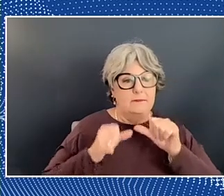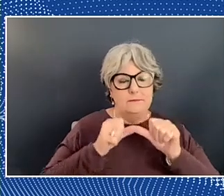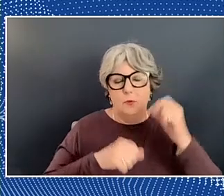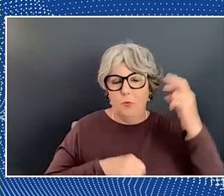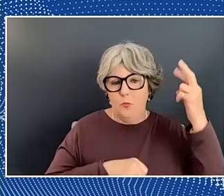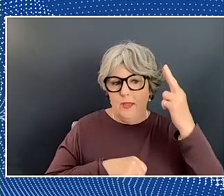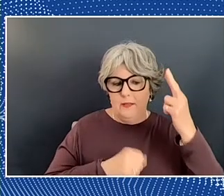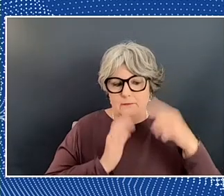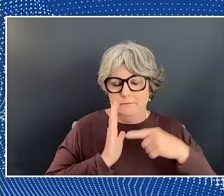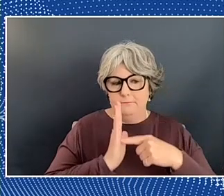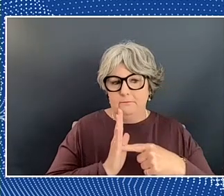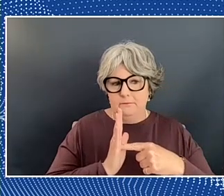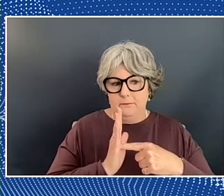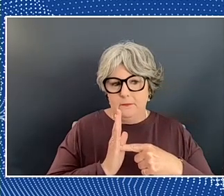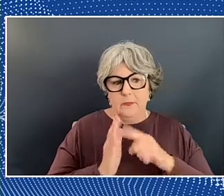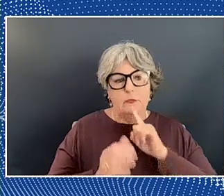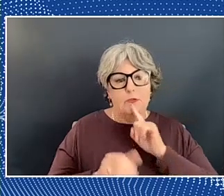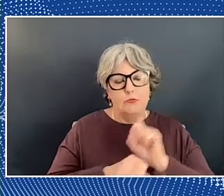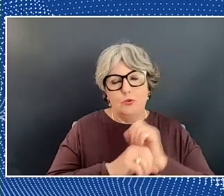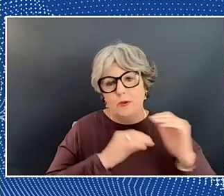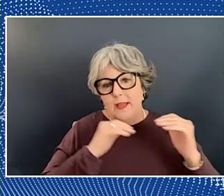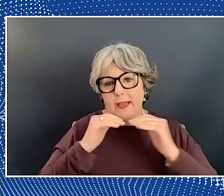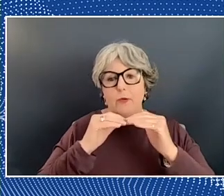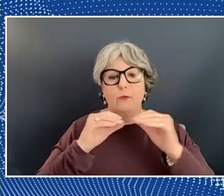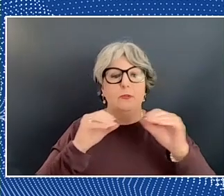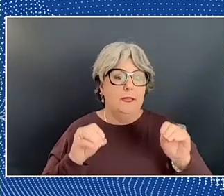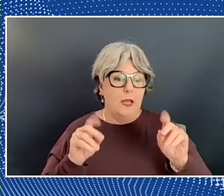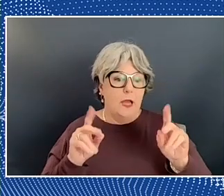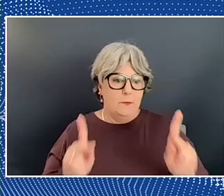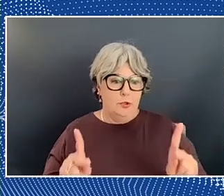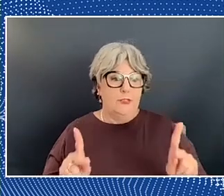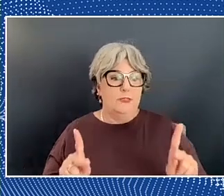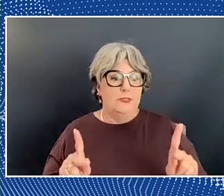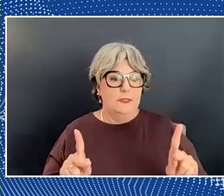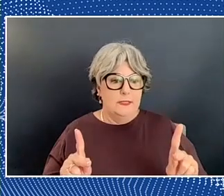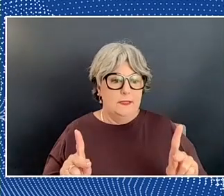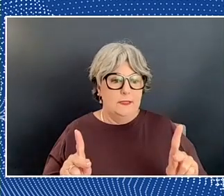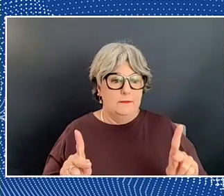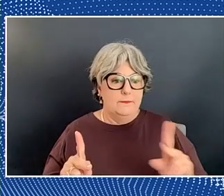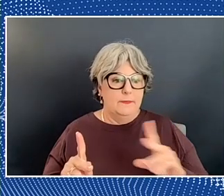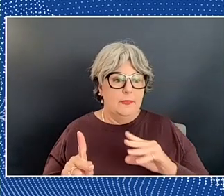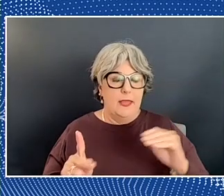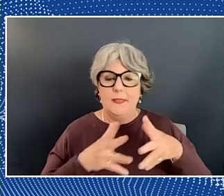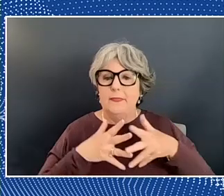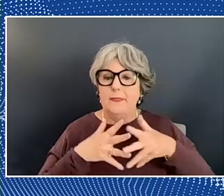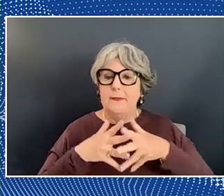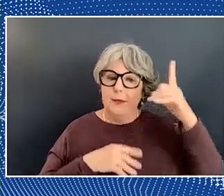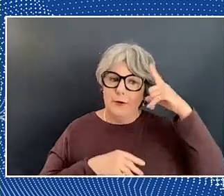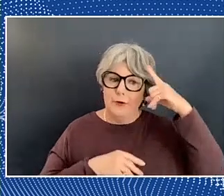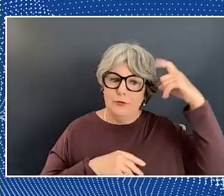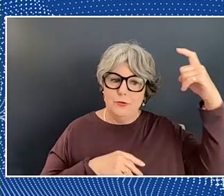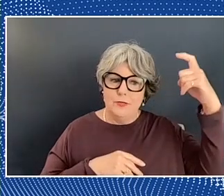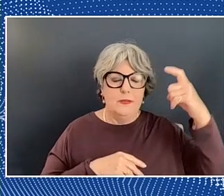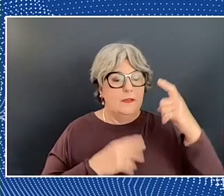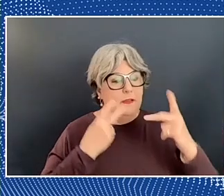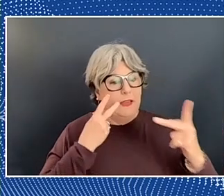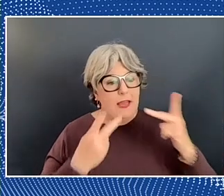pursuing true equity and opportunity in pursuing the American dream. I've seen the impacts of my student loan